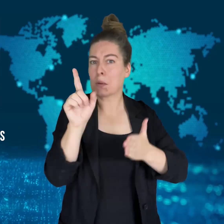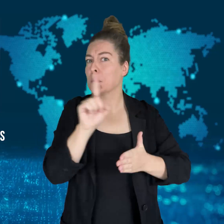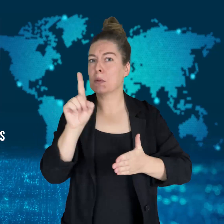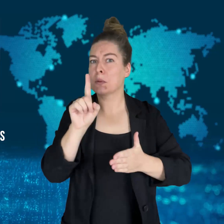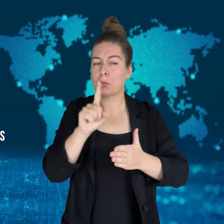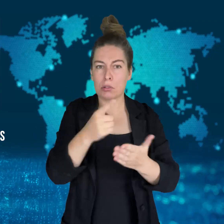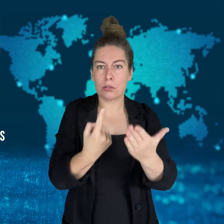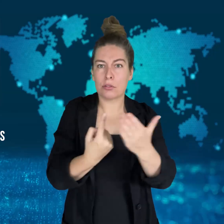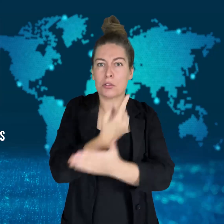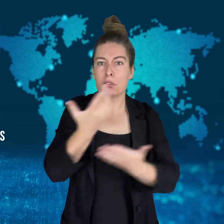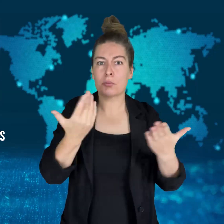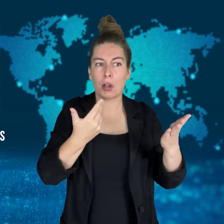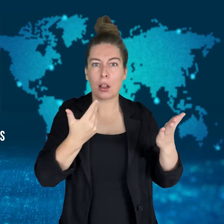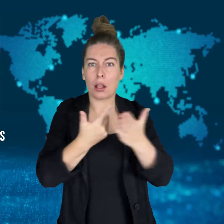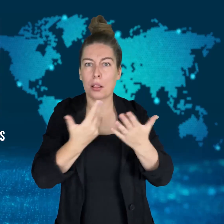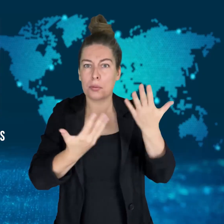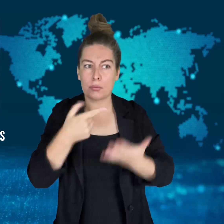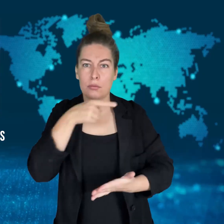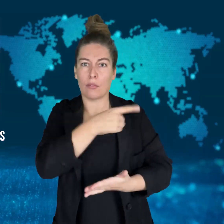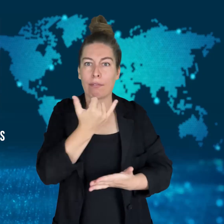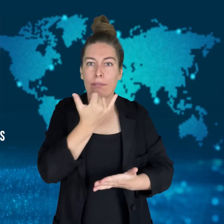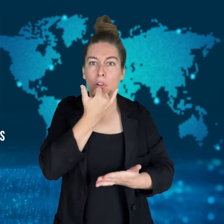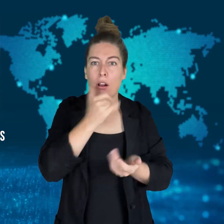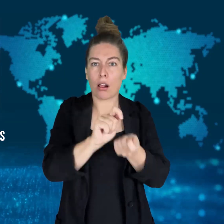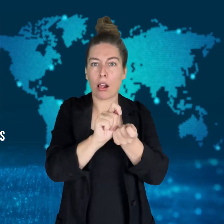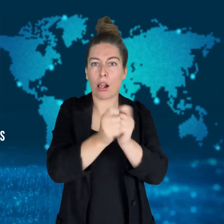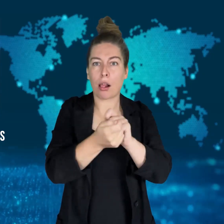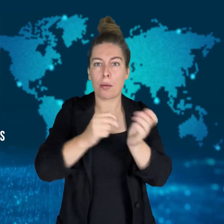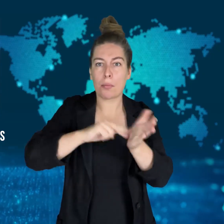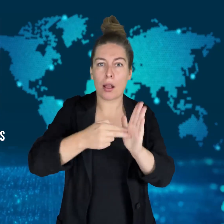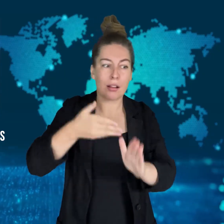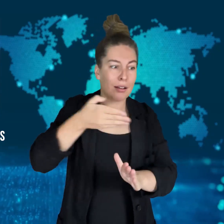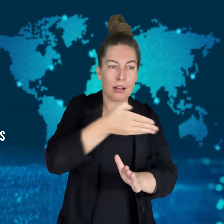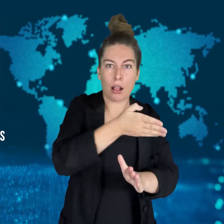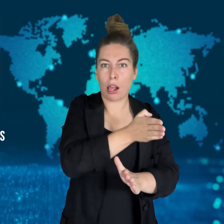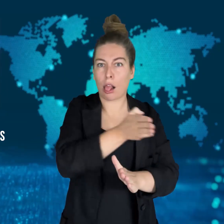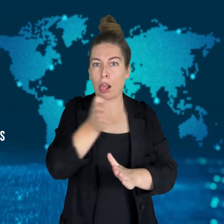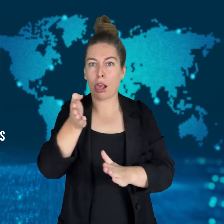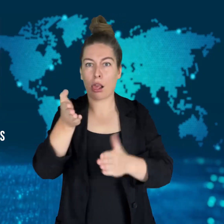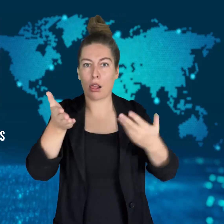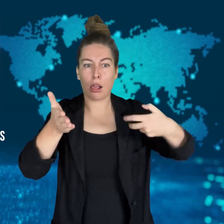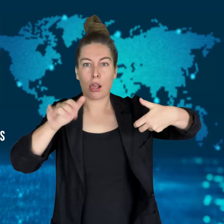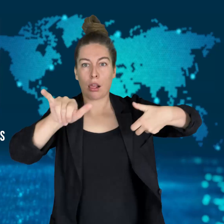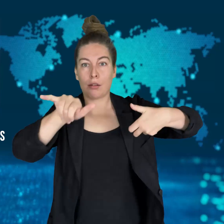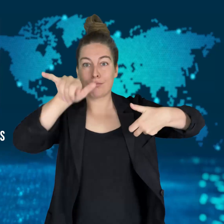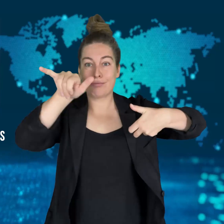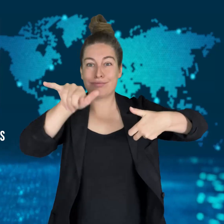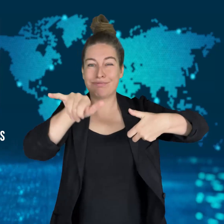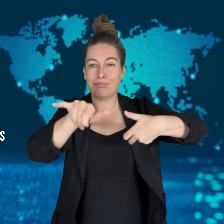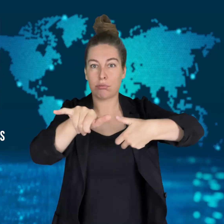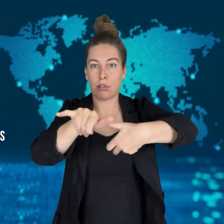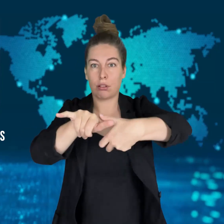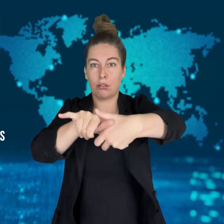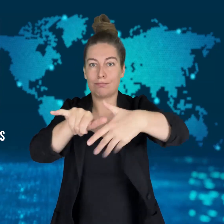He insists that Galy was gliding in a different direction